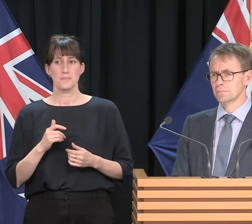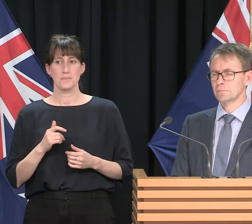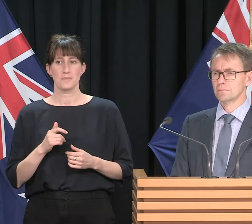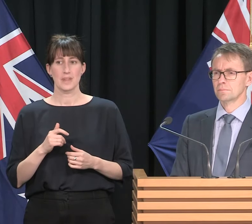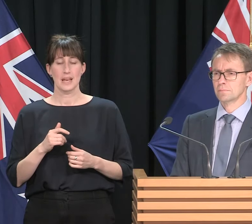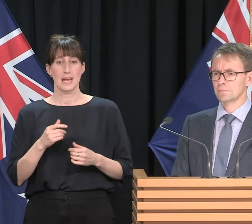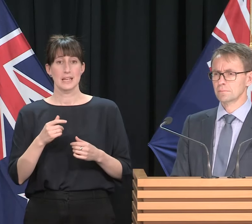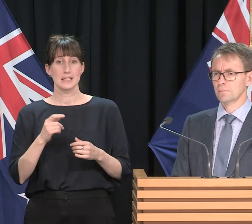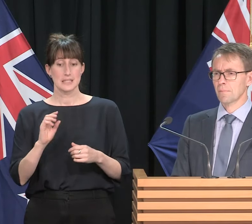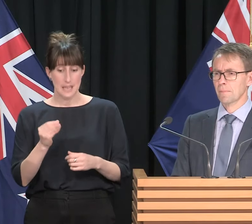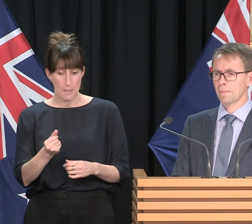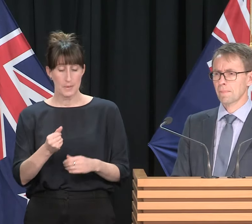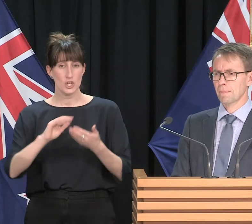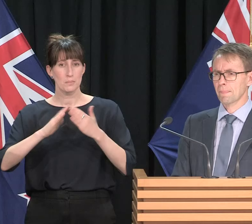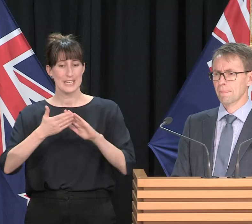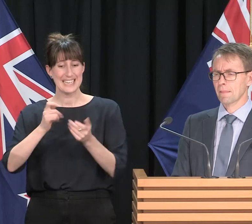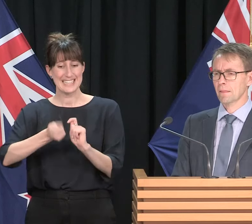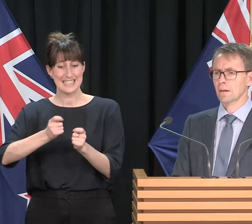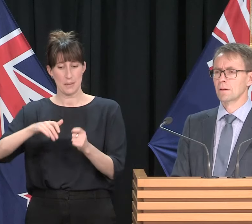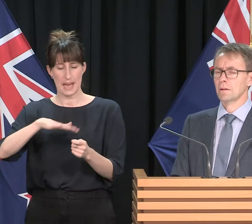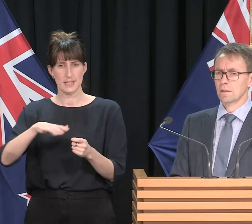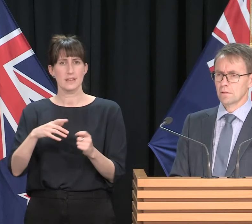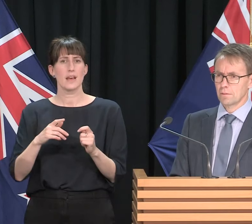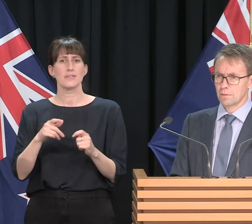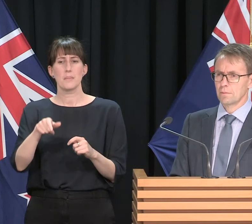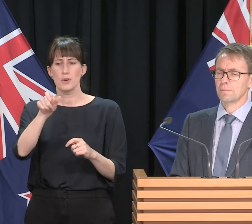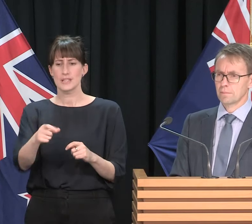testing clinic in New Plymouth on Friday in the New World